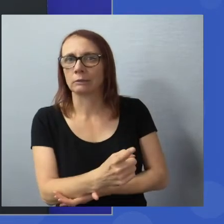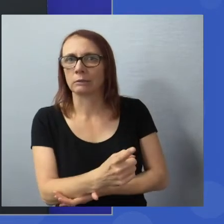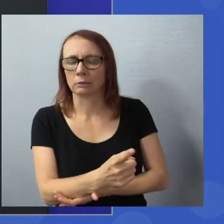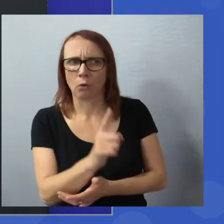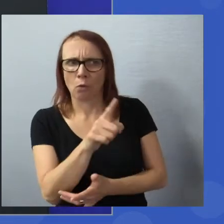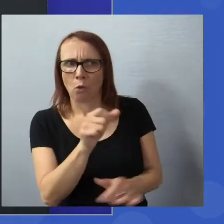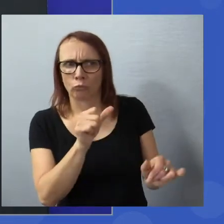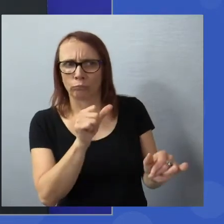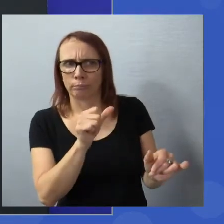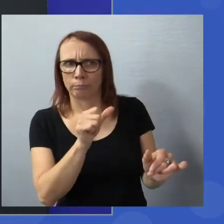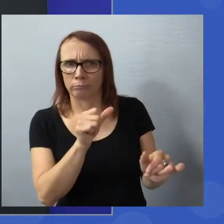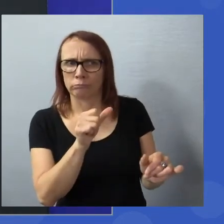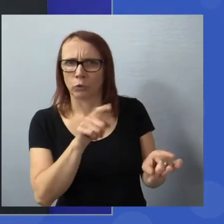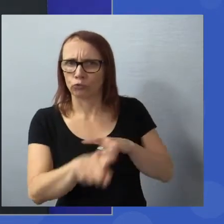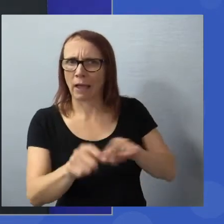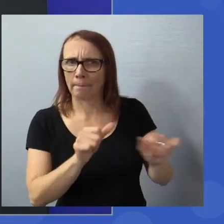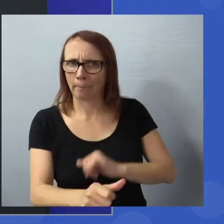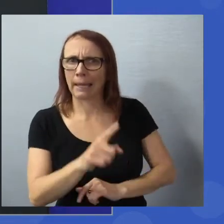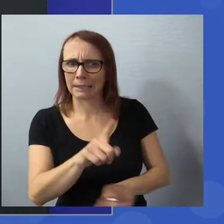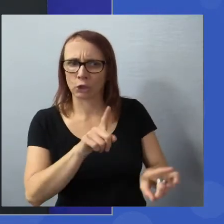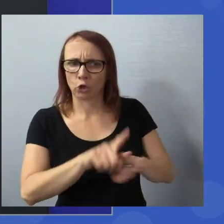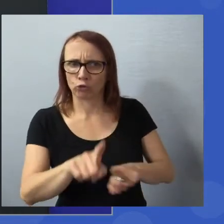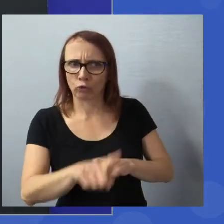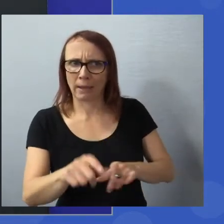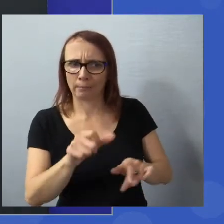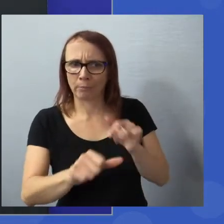best that they're trying to deliver in the interests of everyone around the